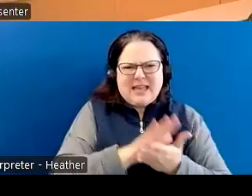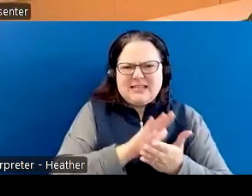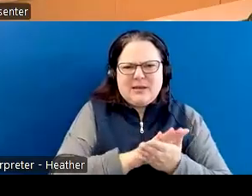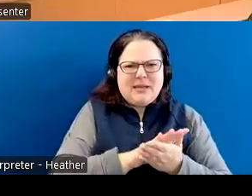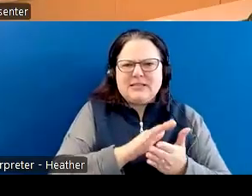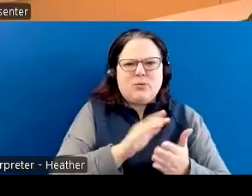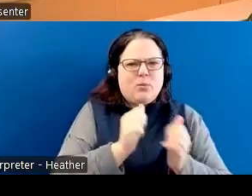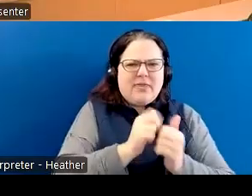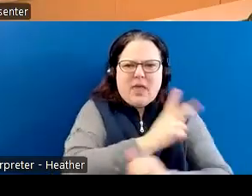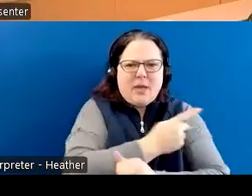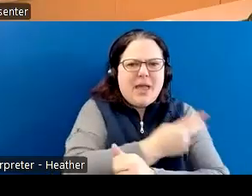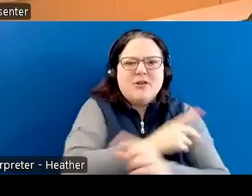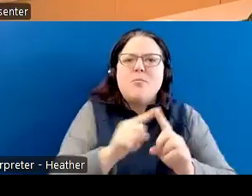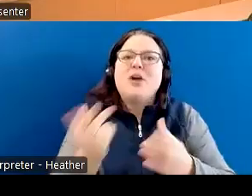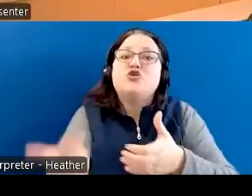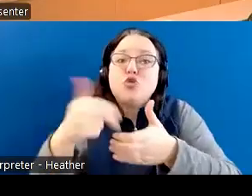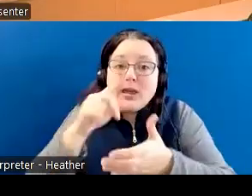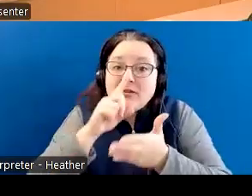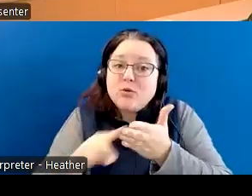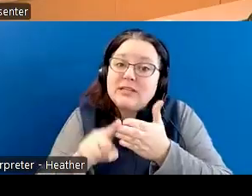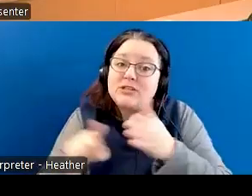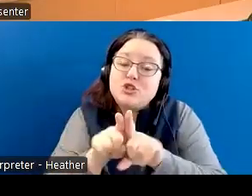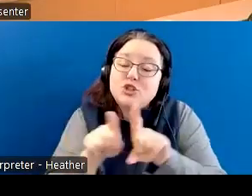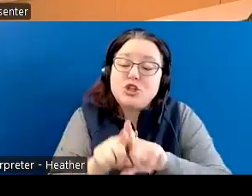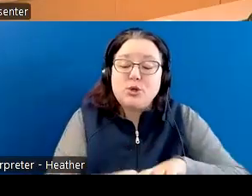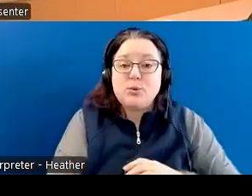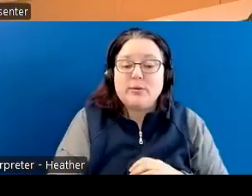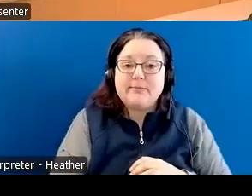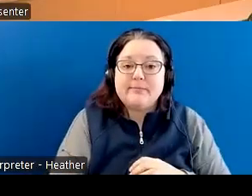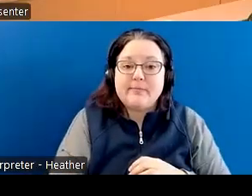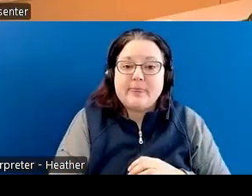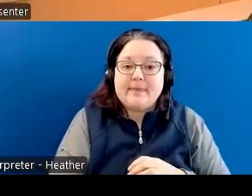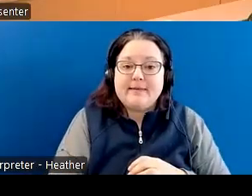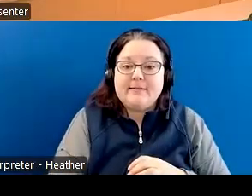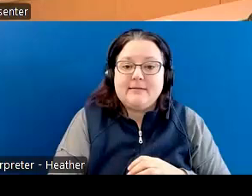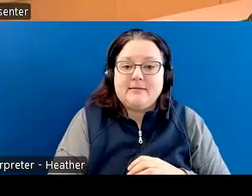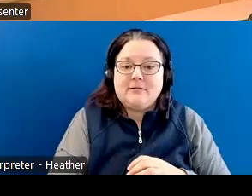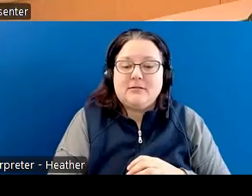um, but help elevate our research efforts, too? um like community based participatory research,